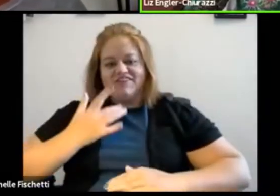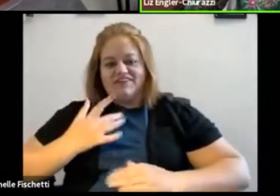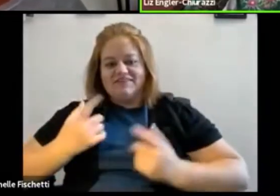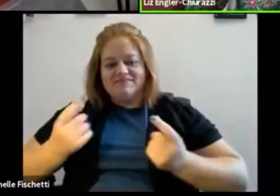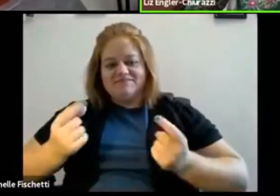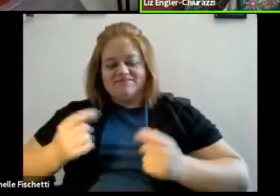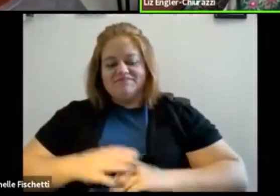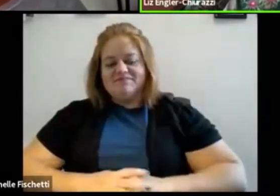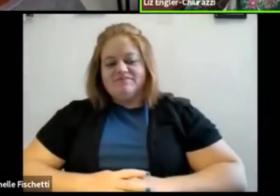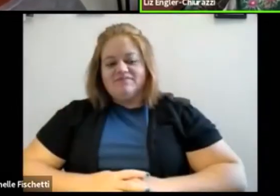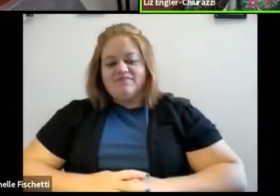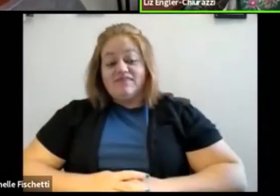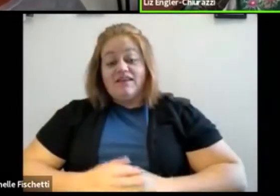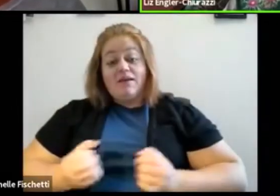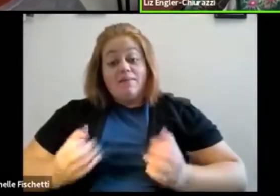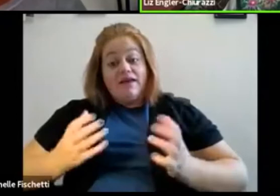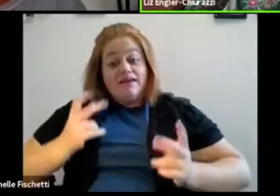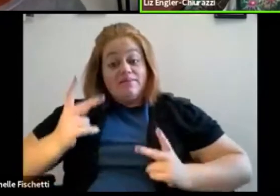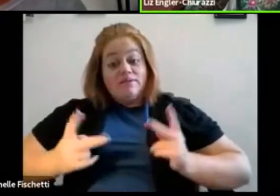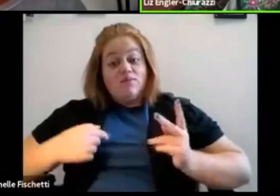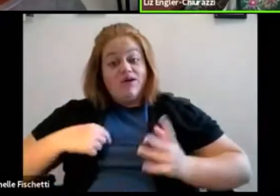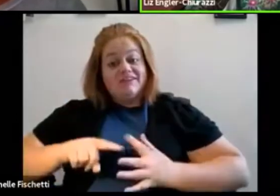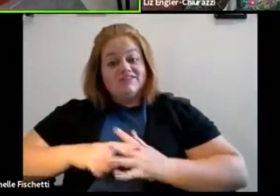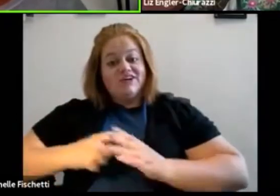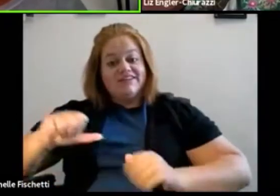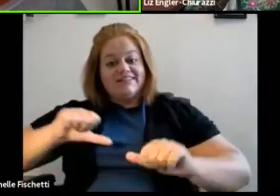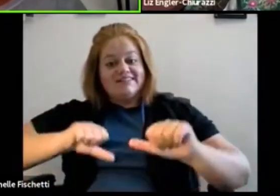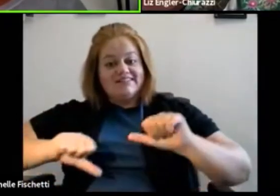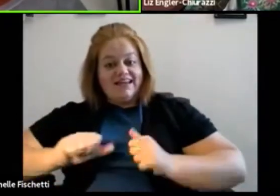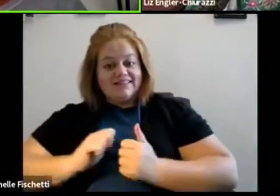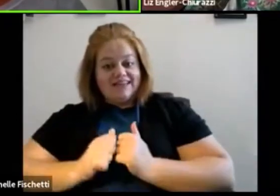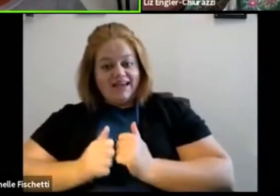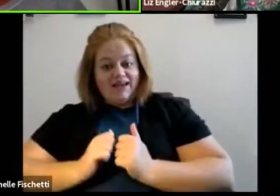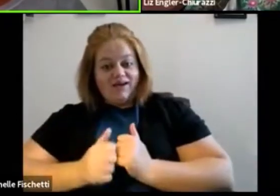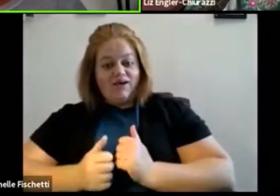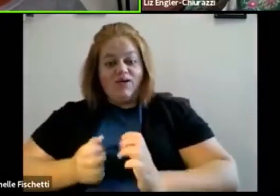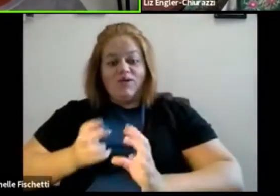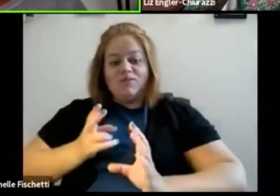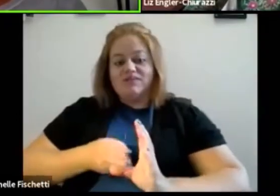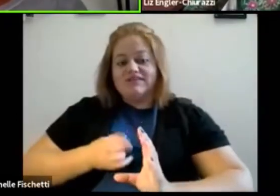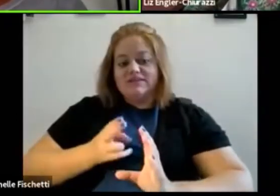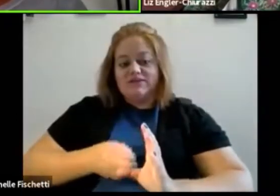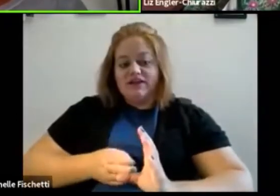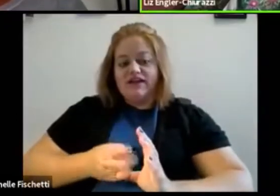many people I got my start in science by participating in the school science fair